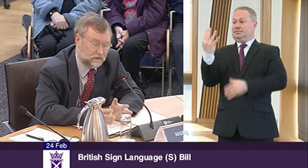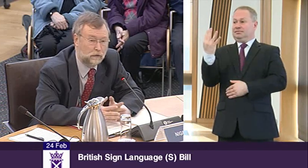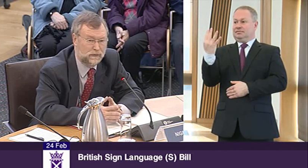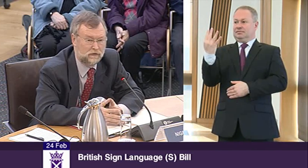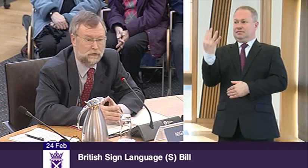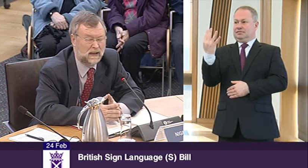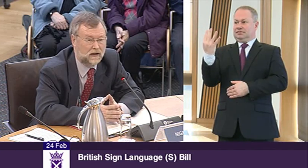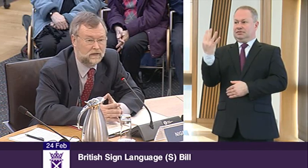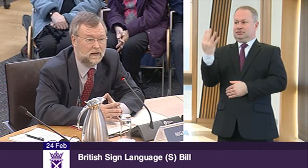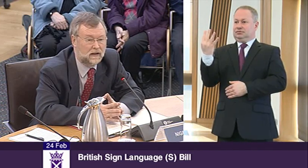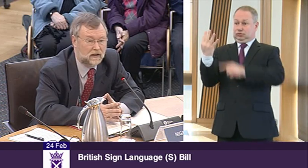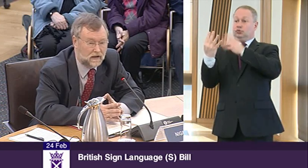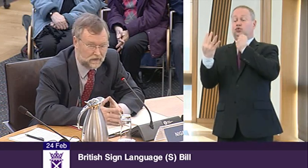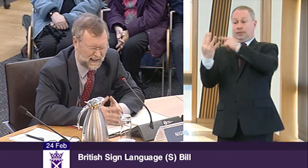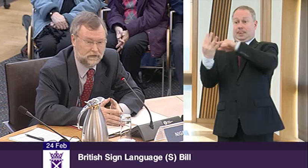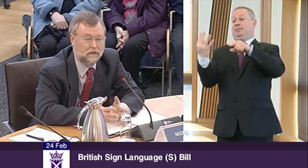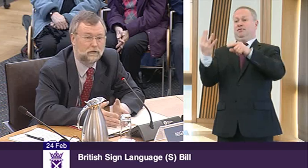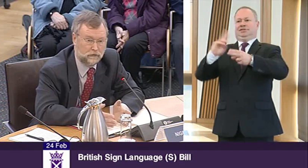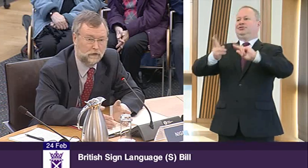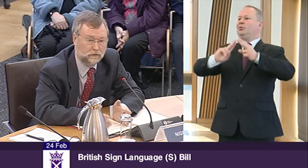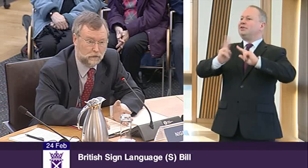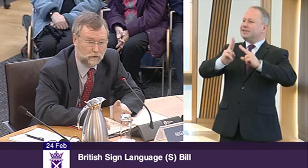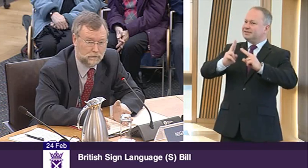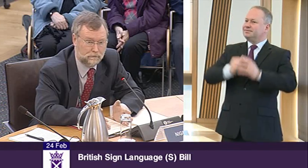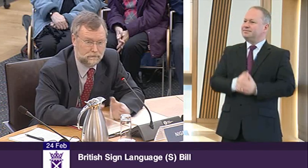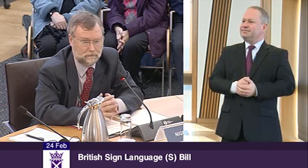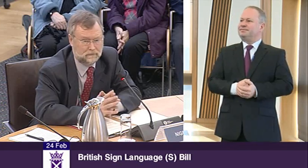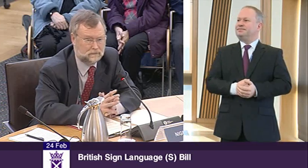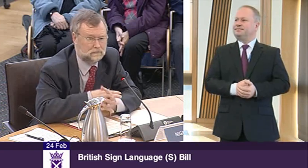interpreters in Grampian, and that is how we ensure that we have access to them.